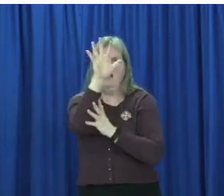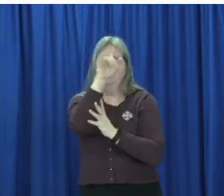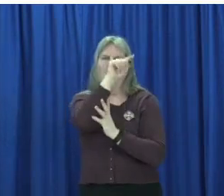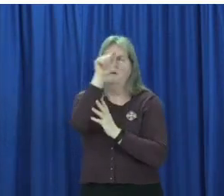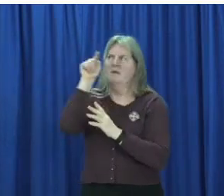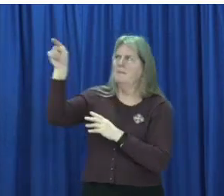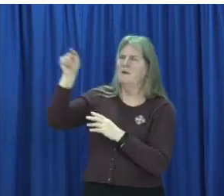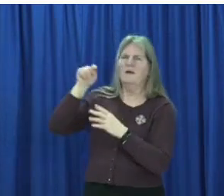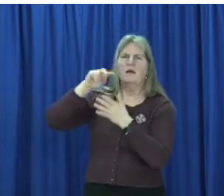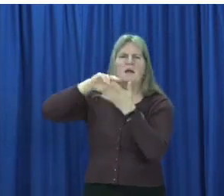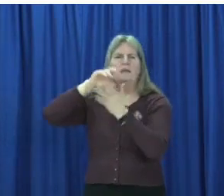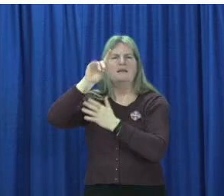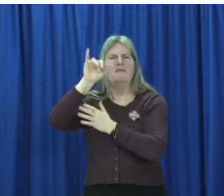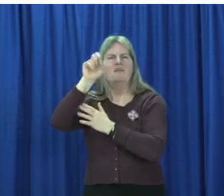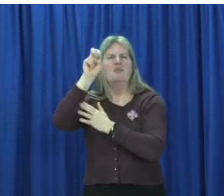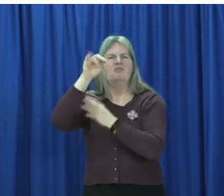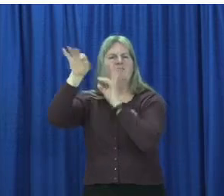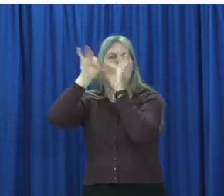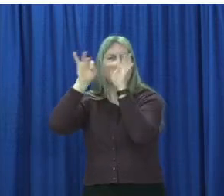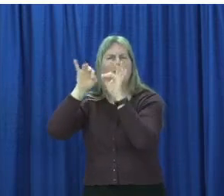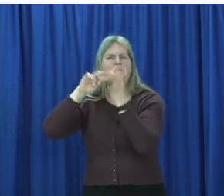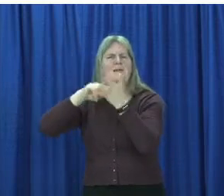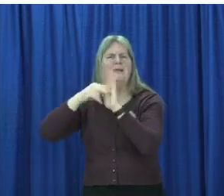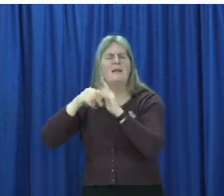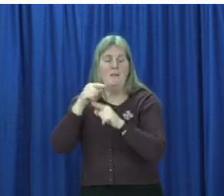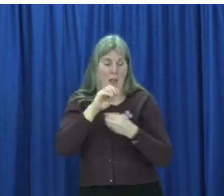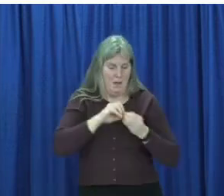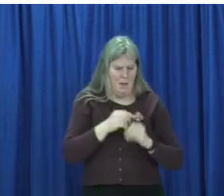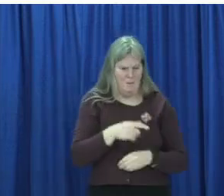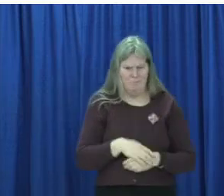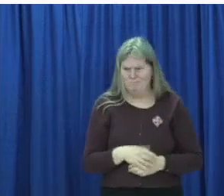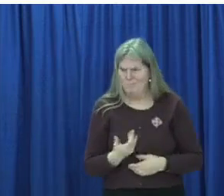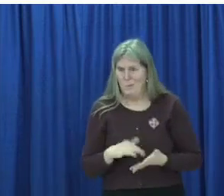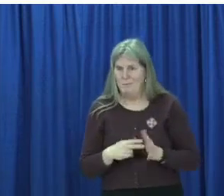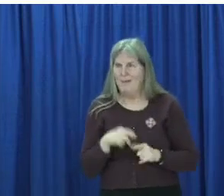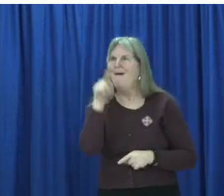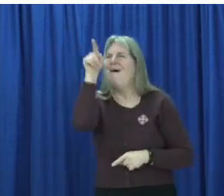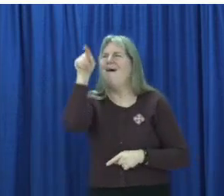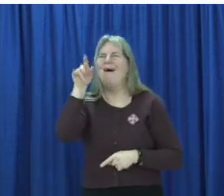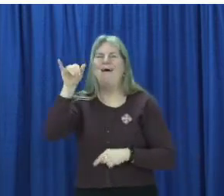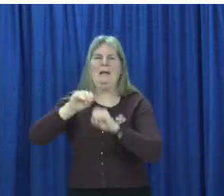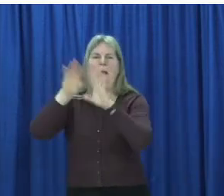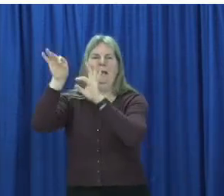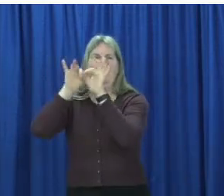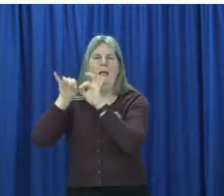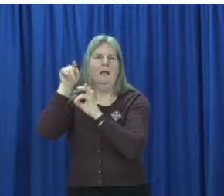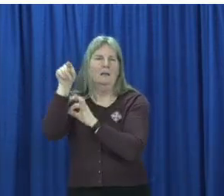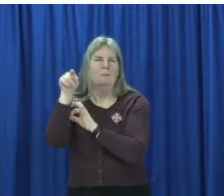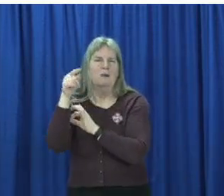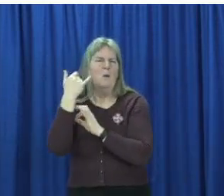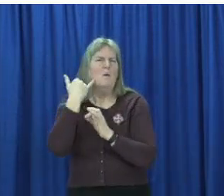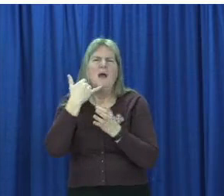important, because it will help you interpret what the data means, what the numbers mean, how are these numbers calculated,